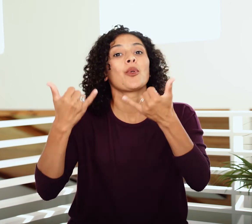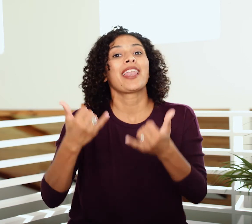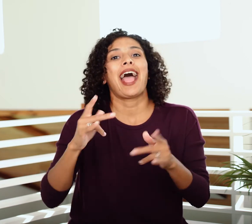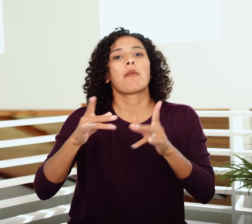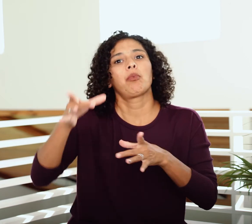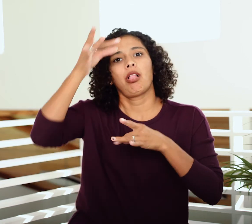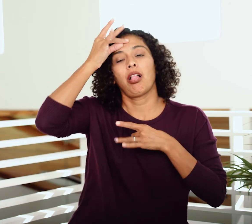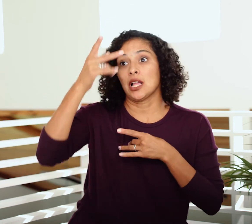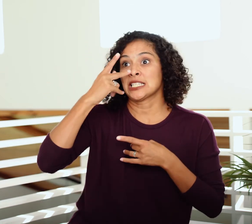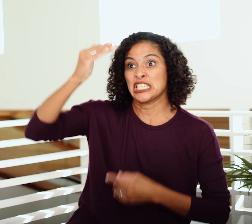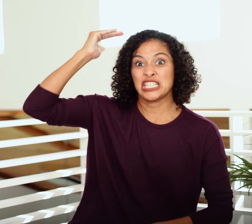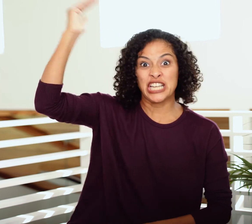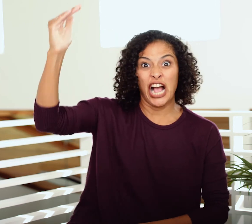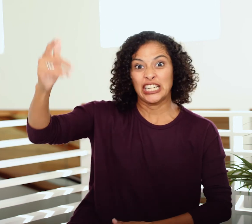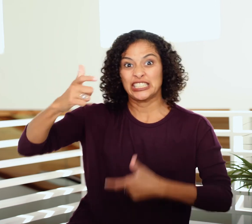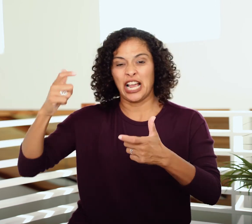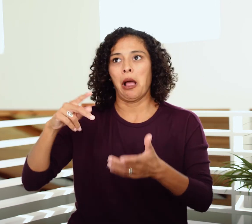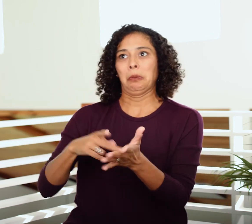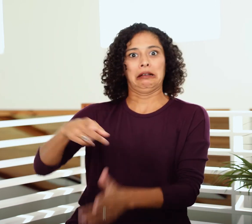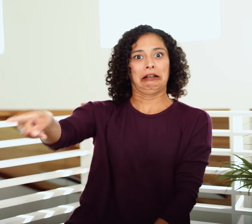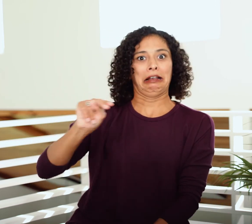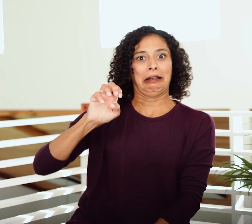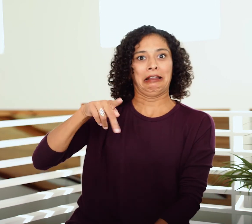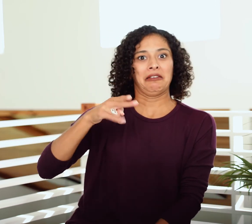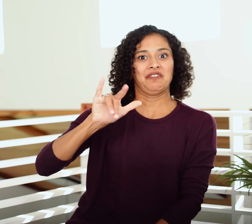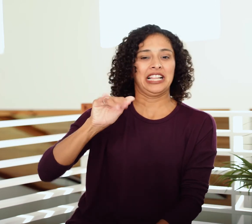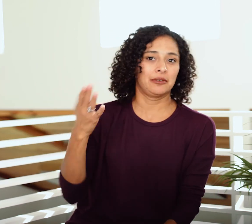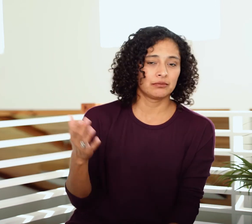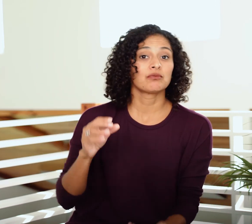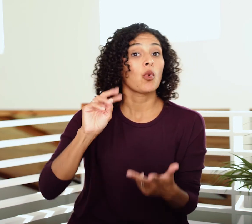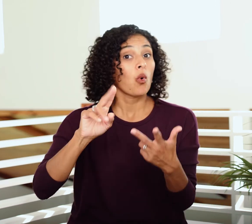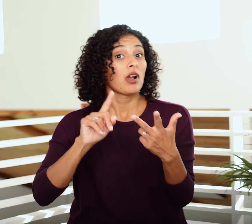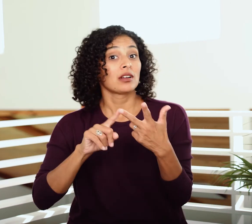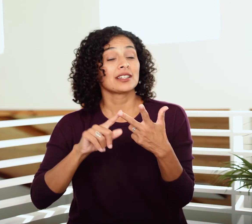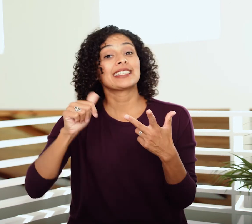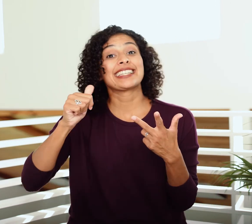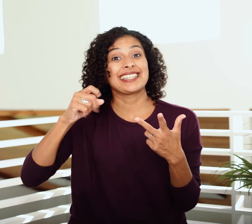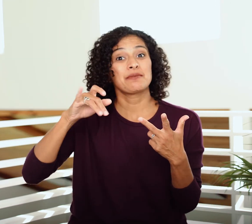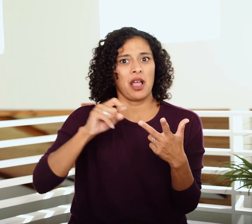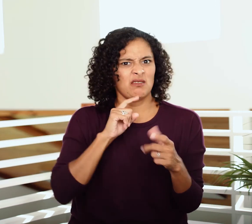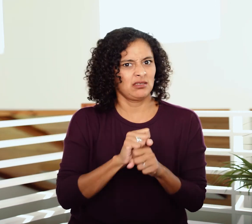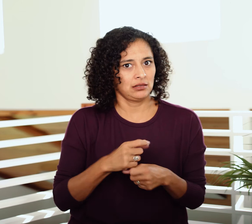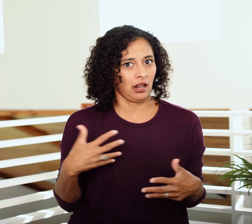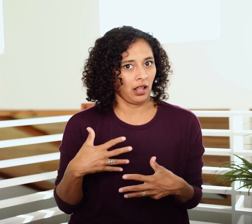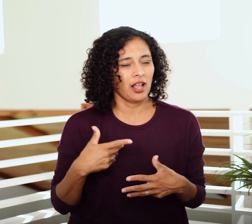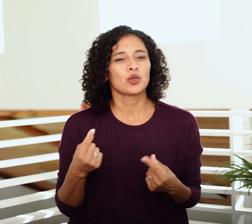and has become a term they use to refer to any particularly large people, and (3) since the 10 spies who doubt are so afraid,